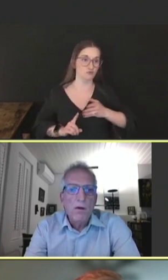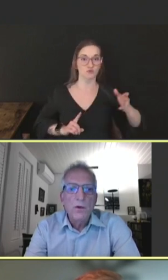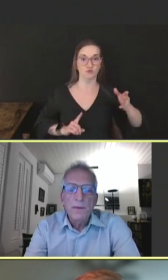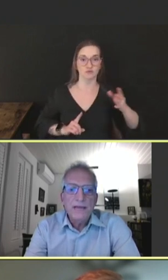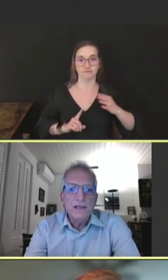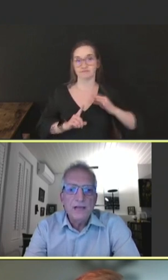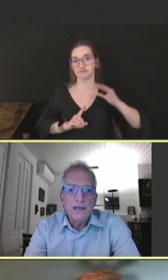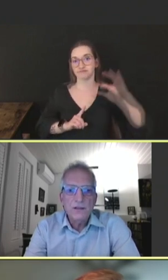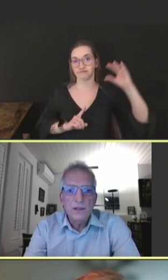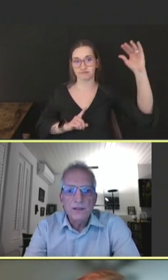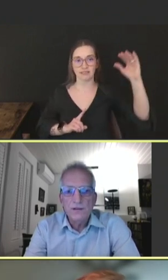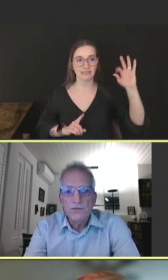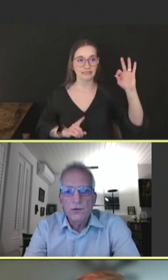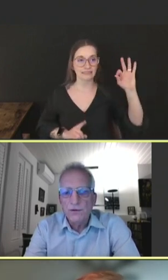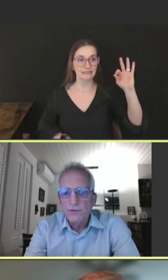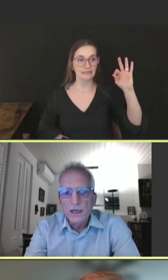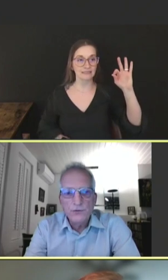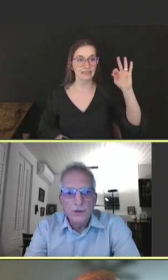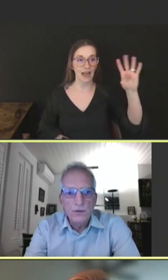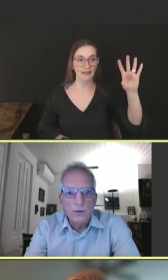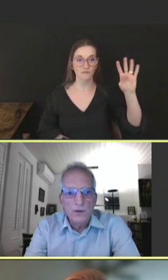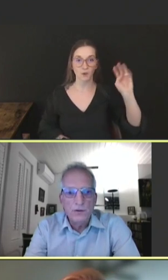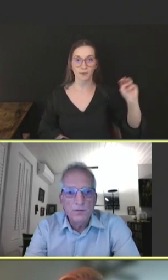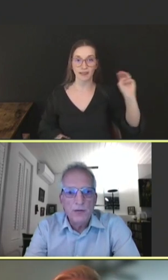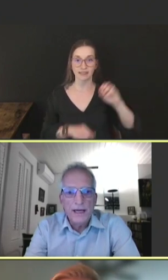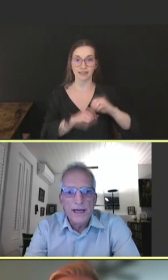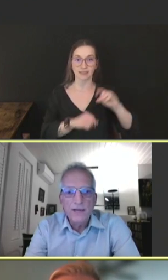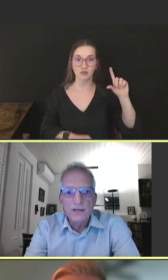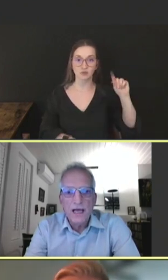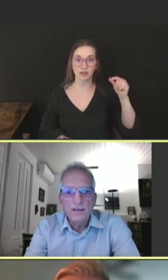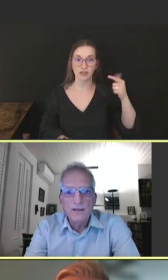We make these estimates for every country in the world by age, sex,